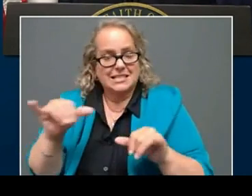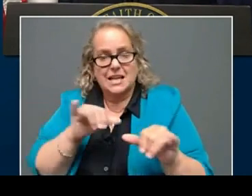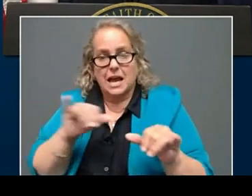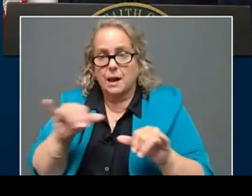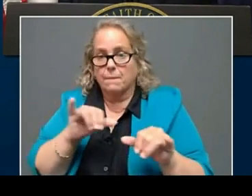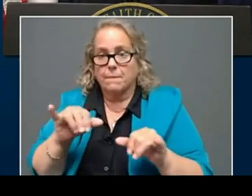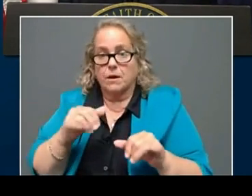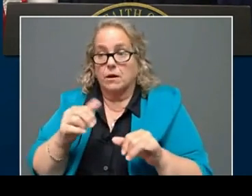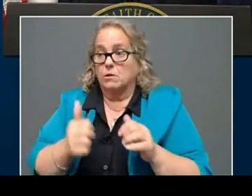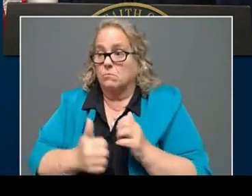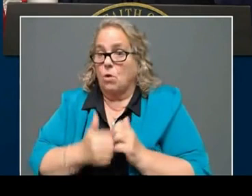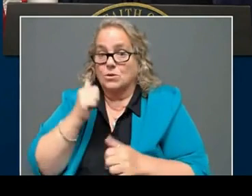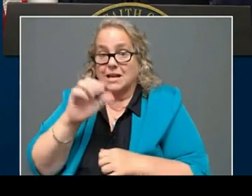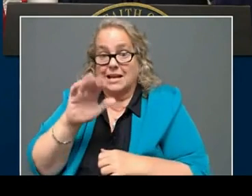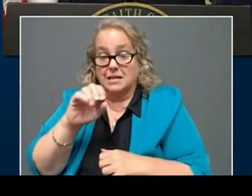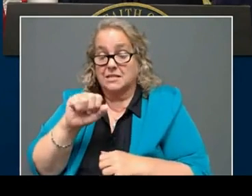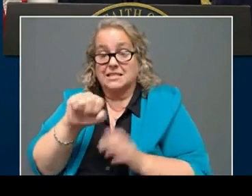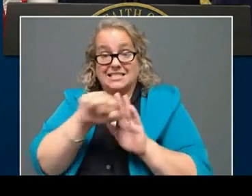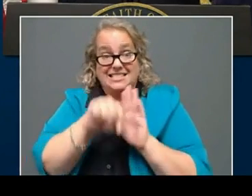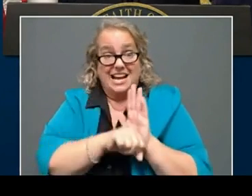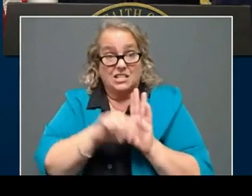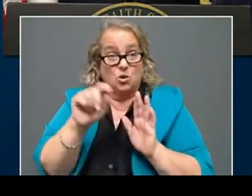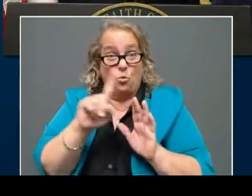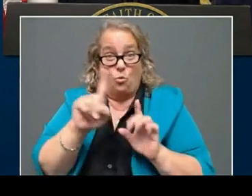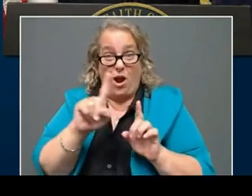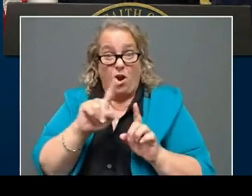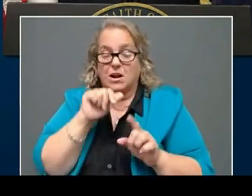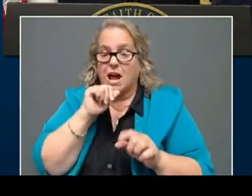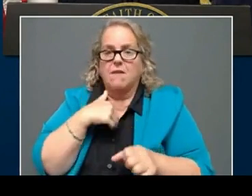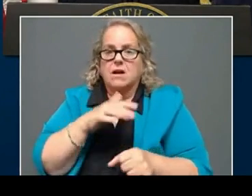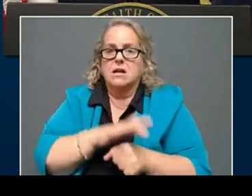with the least amount of vaccination. Also in our own state, we would expect